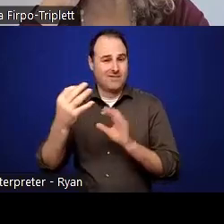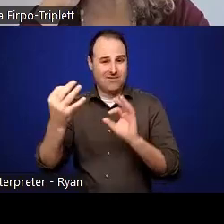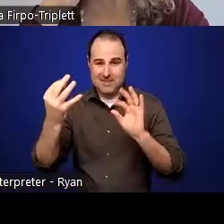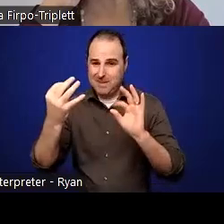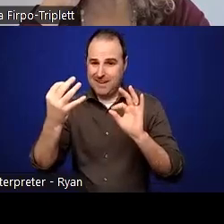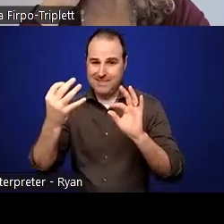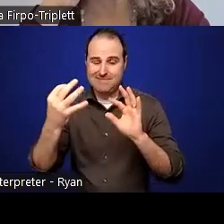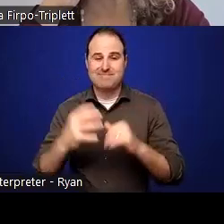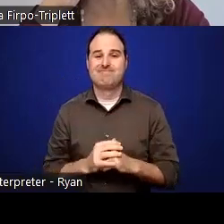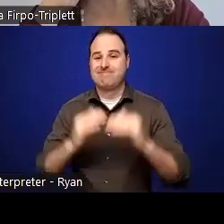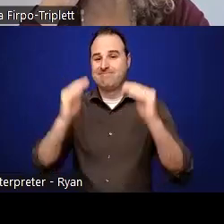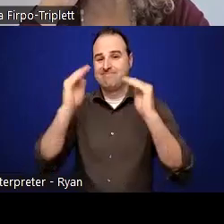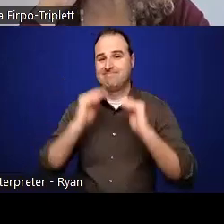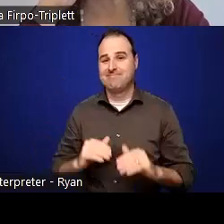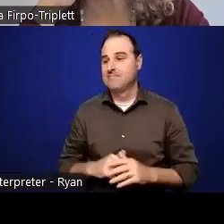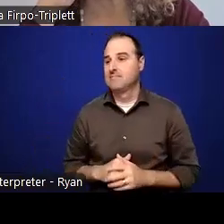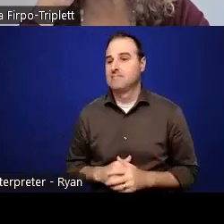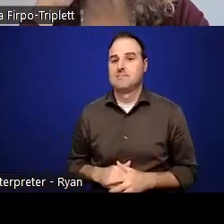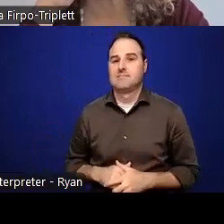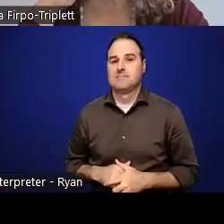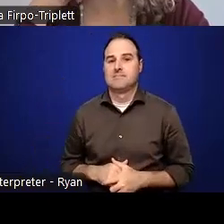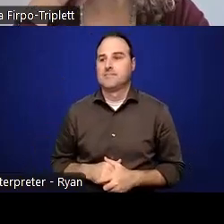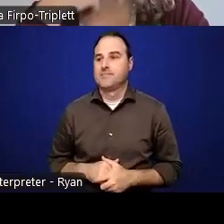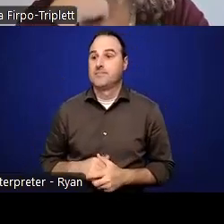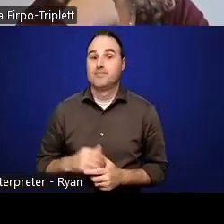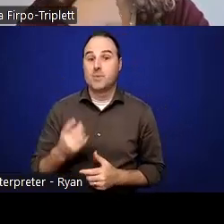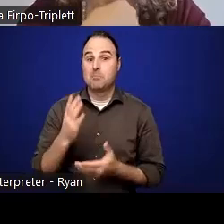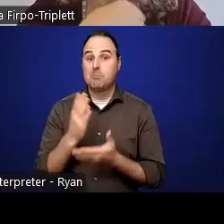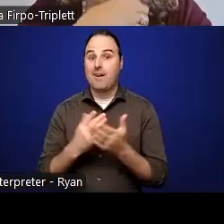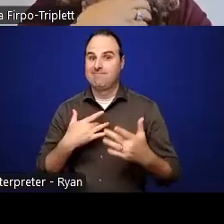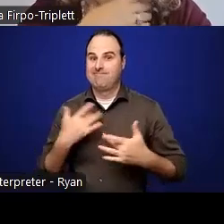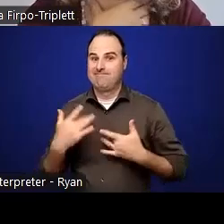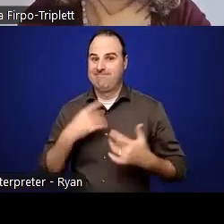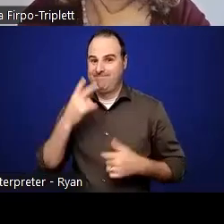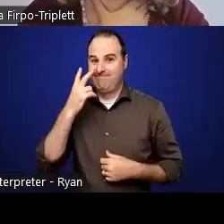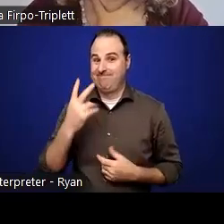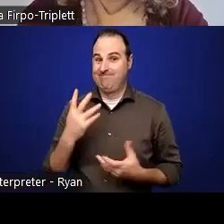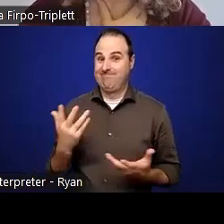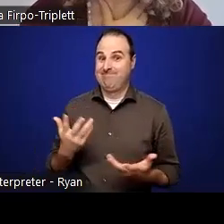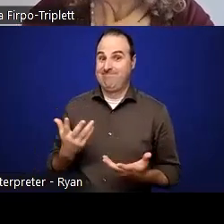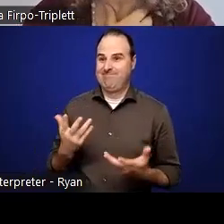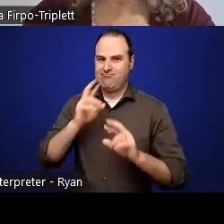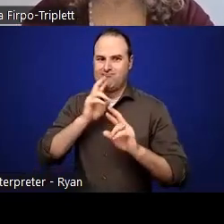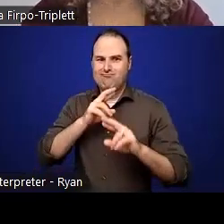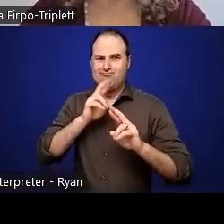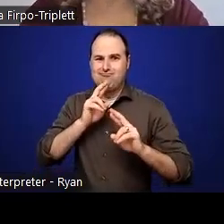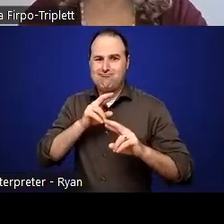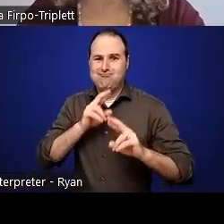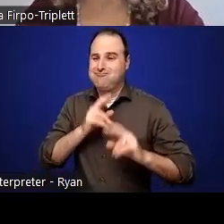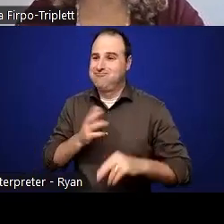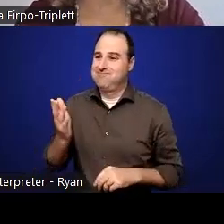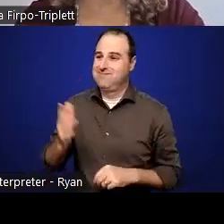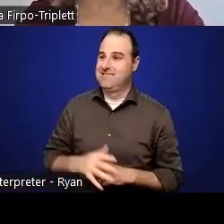on to the next one. One part that we were excited to see so much responsiveness to was folks sharing